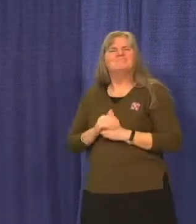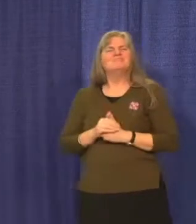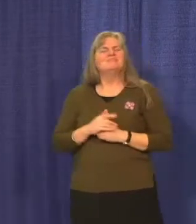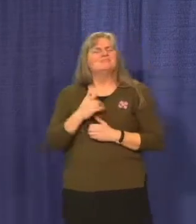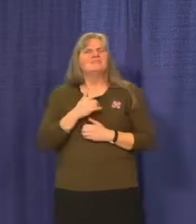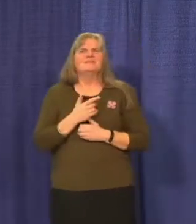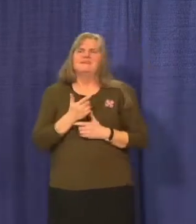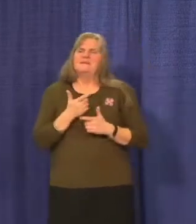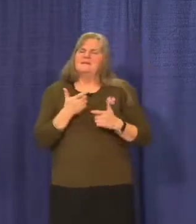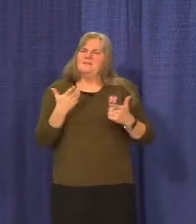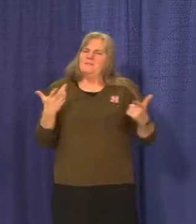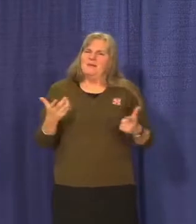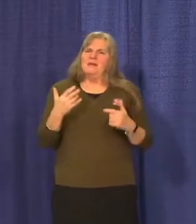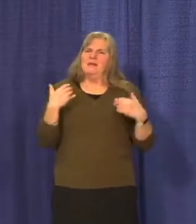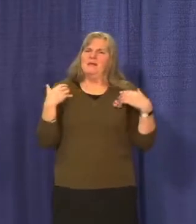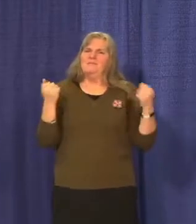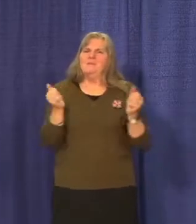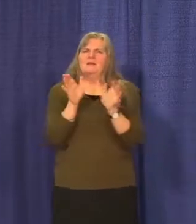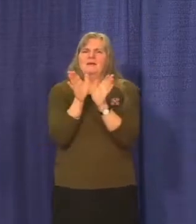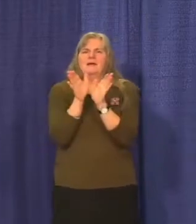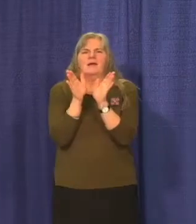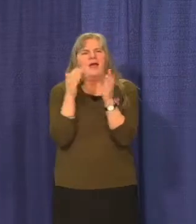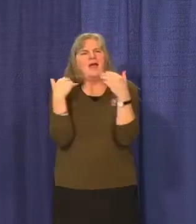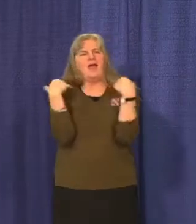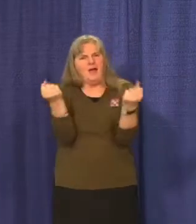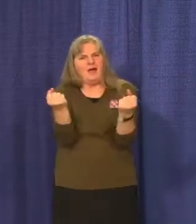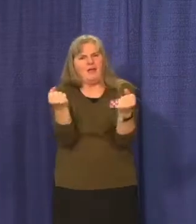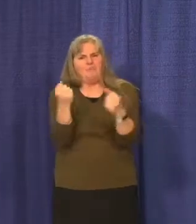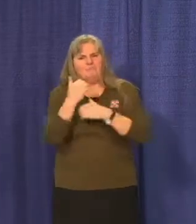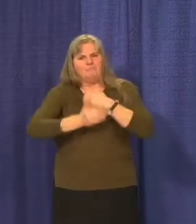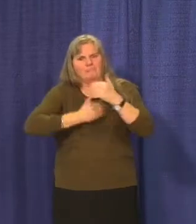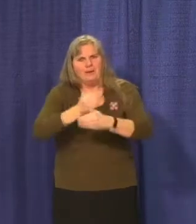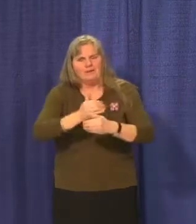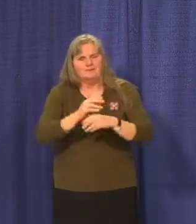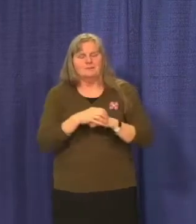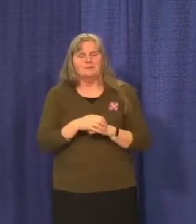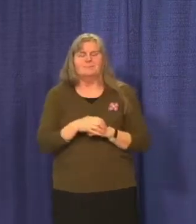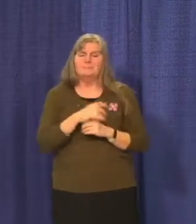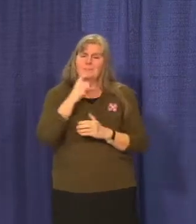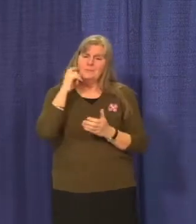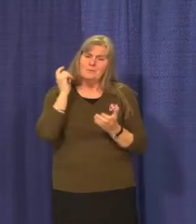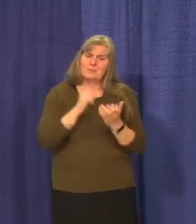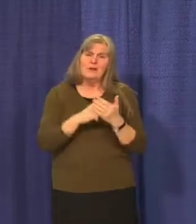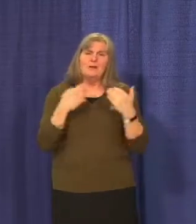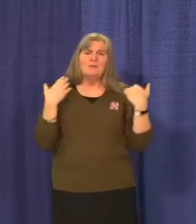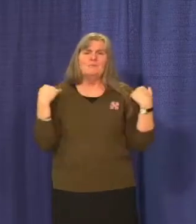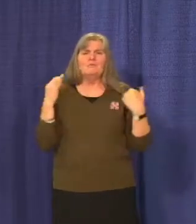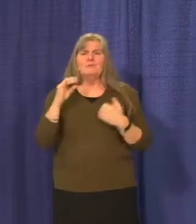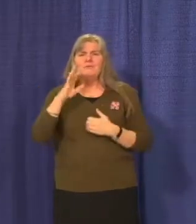This is a major public health initiative with many moving parts and variables. I must give credit to Minister